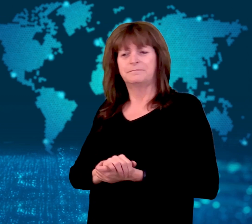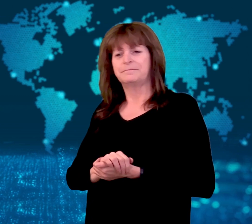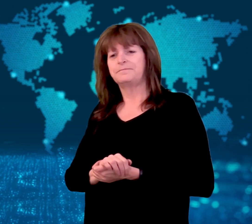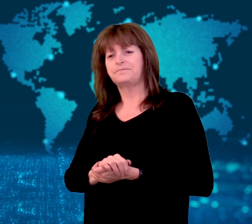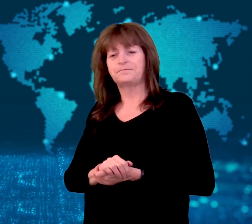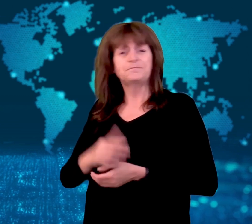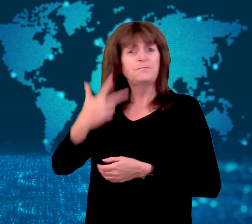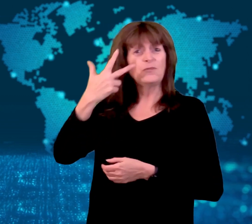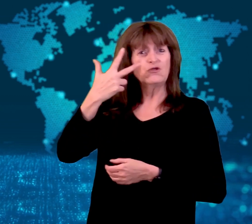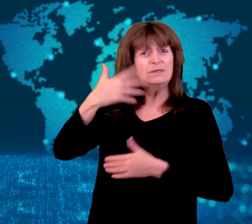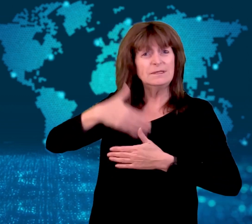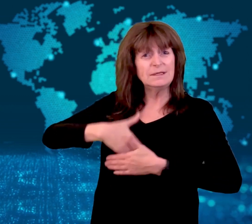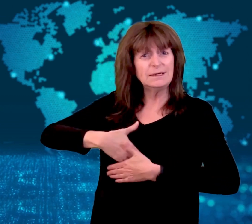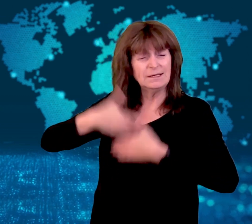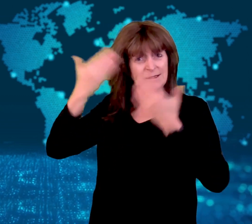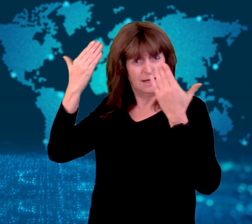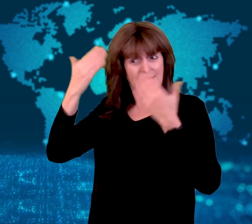Sasaram.